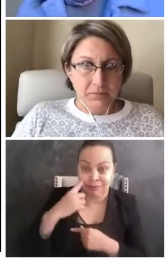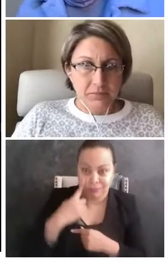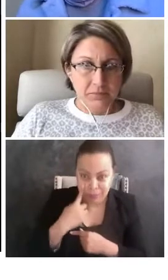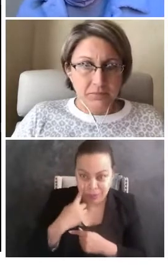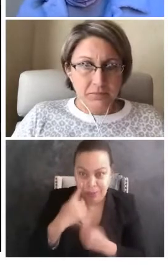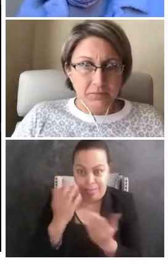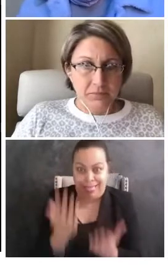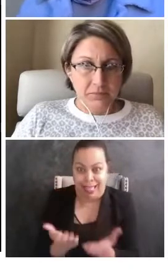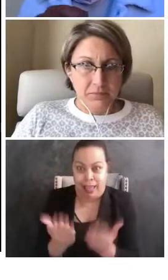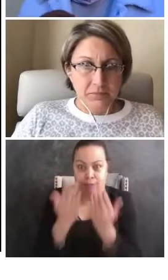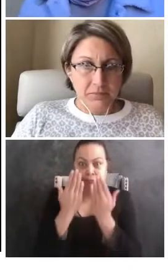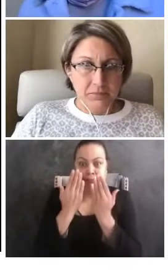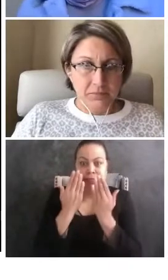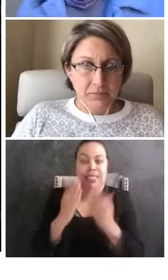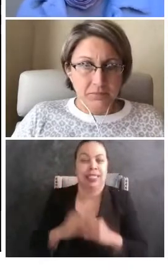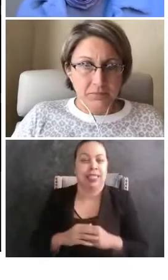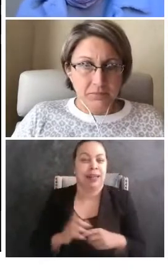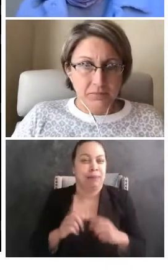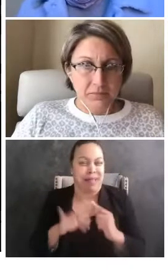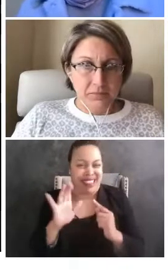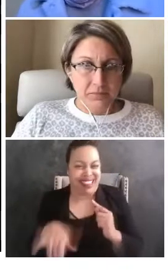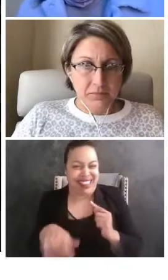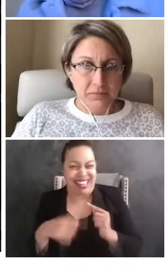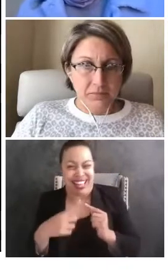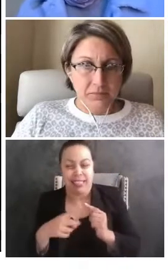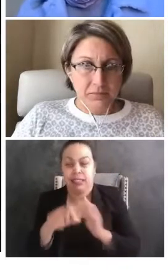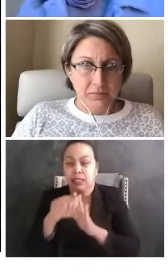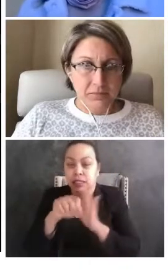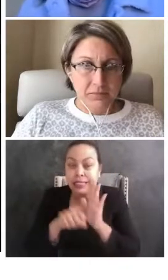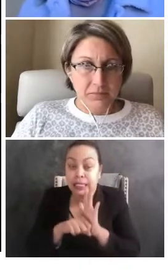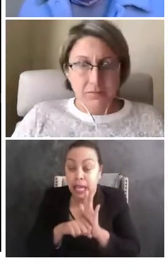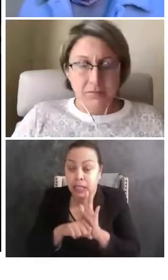The spaces are handcut.